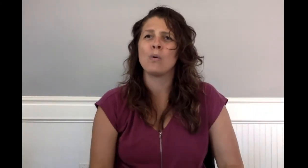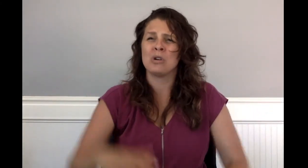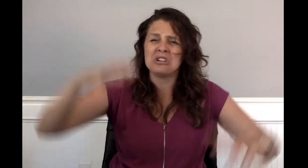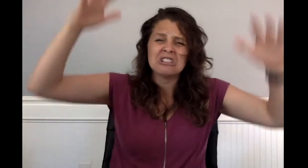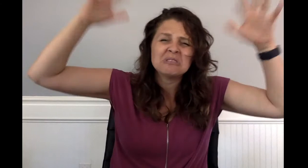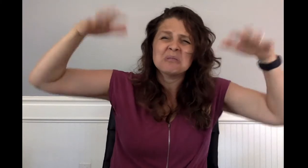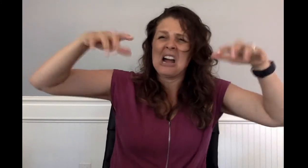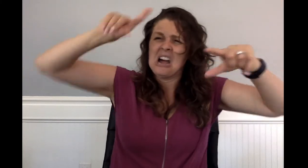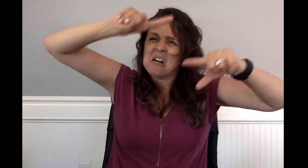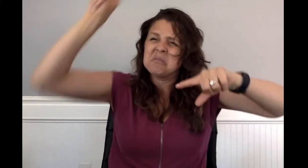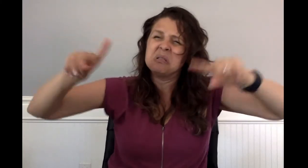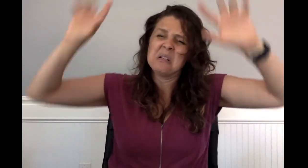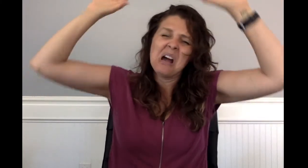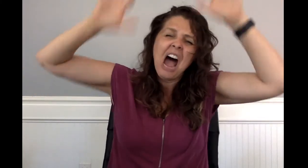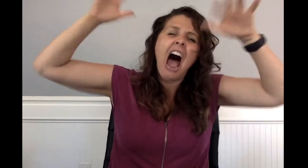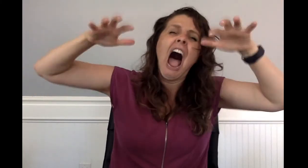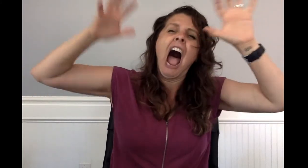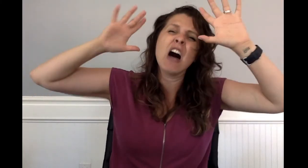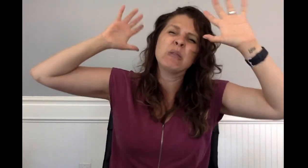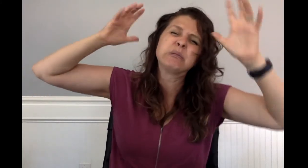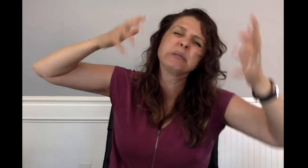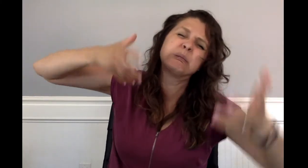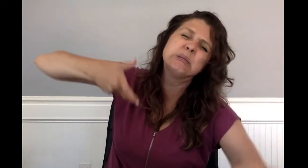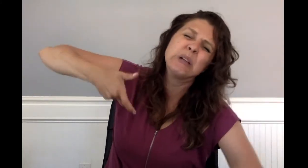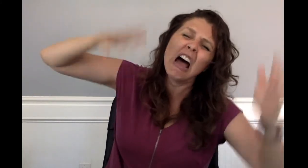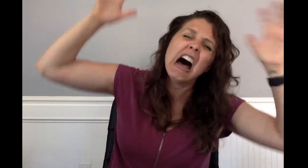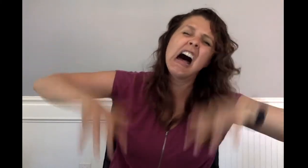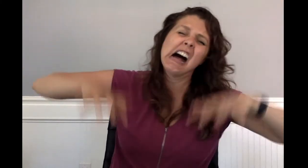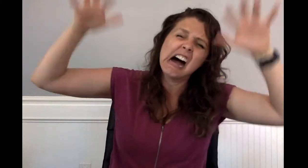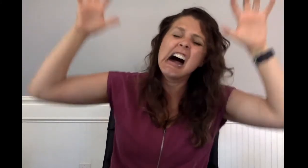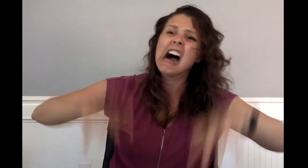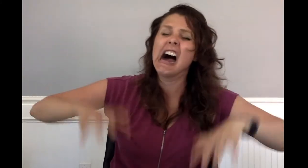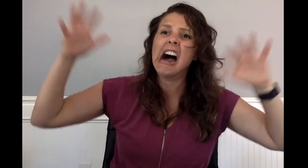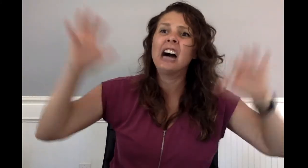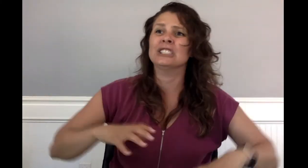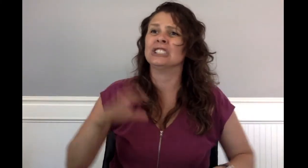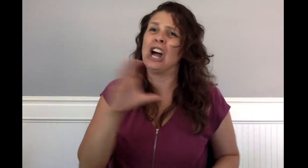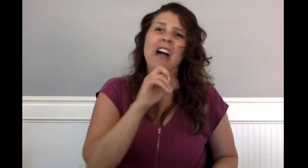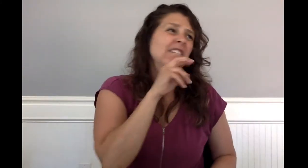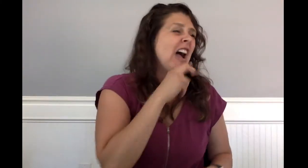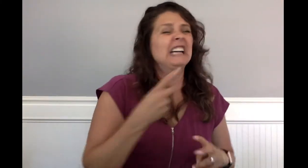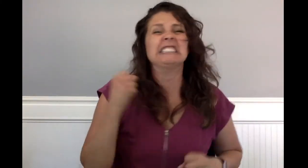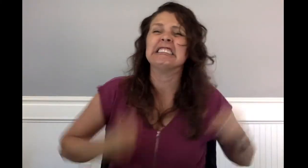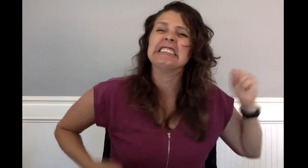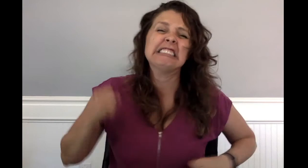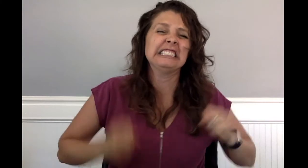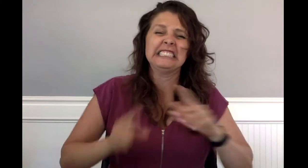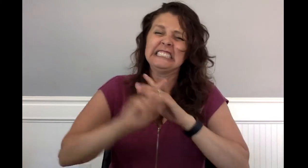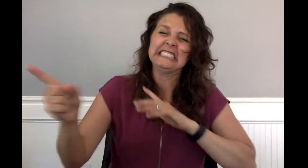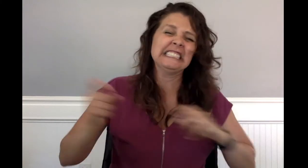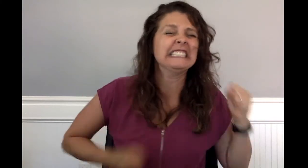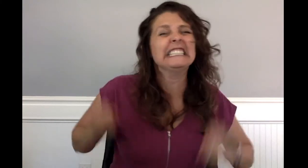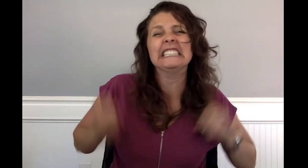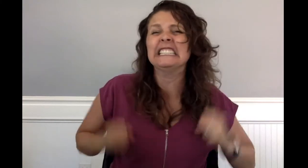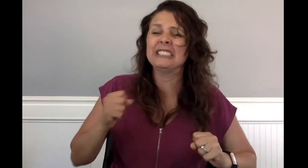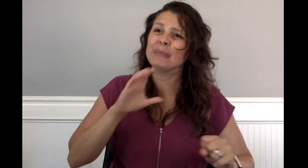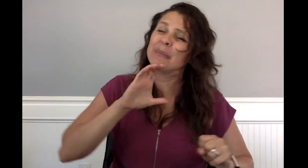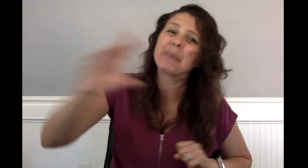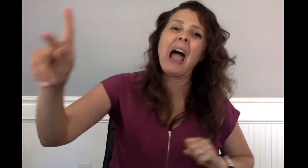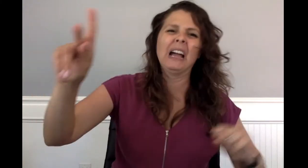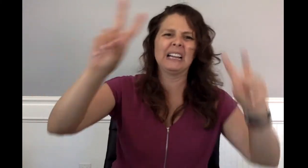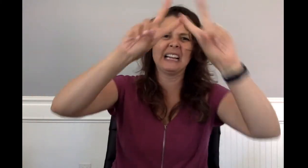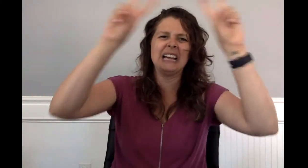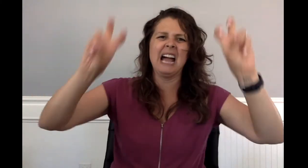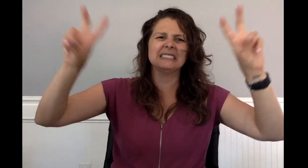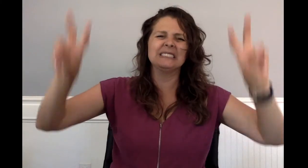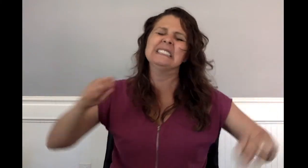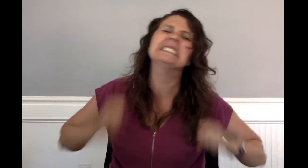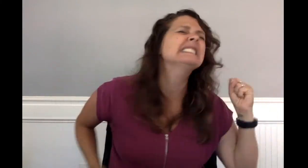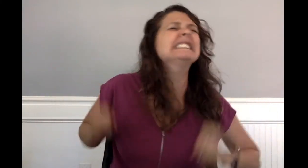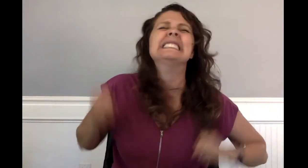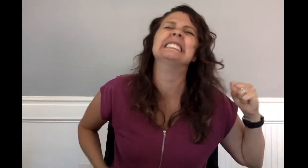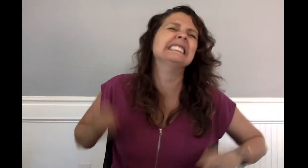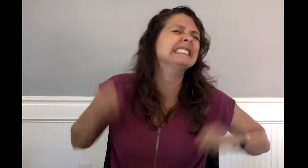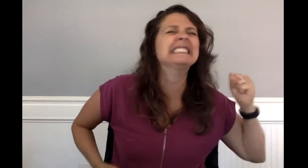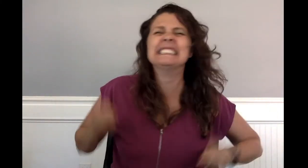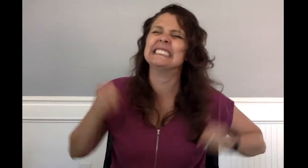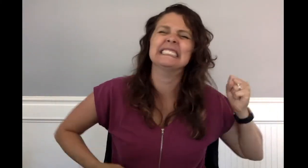Thunder crashed. Rain poured down. Charlie and Frog raced back to the castle.